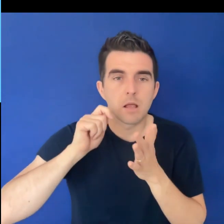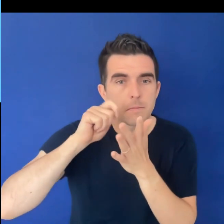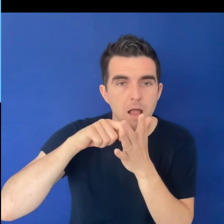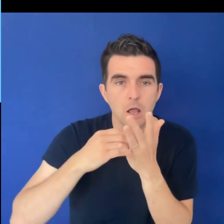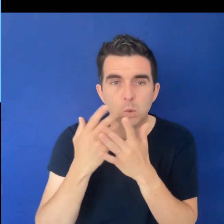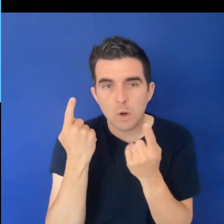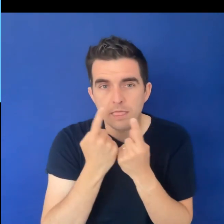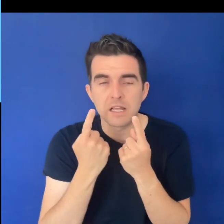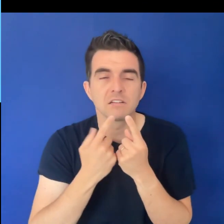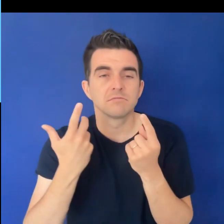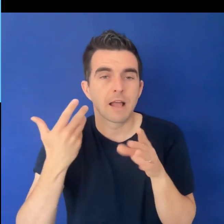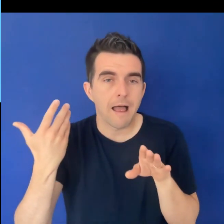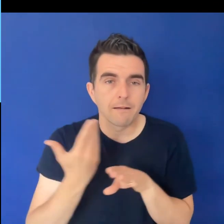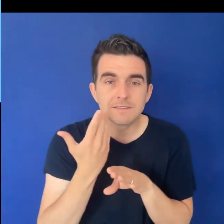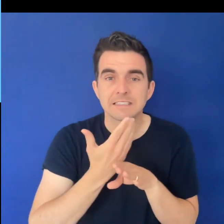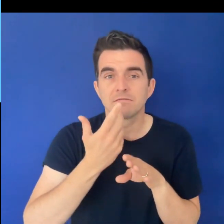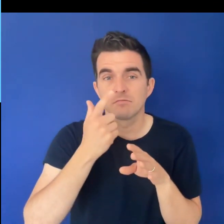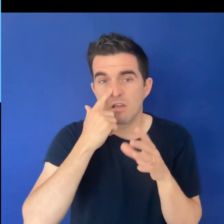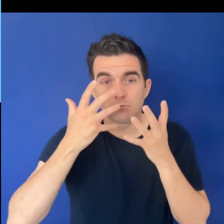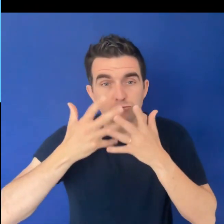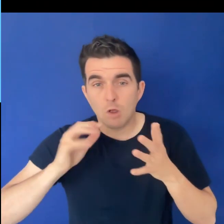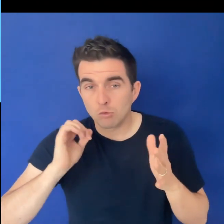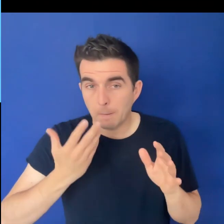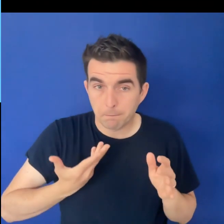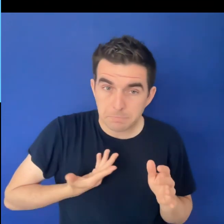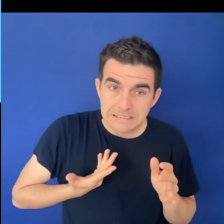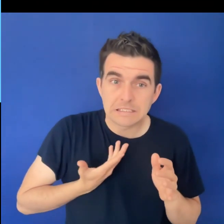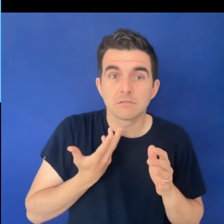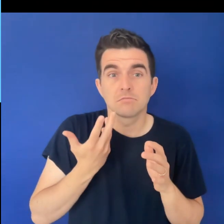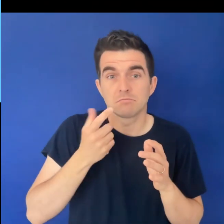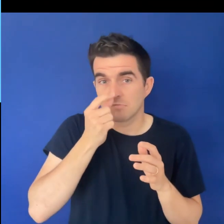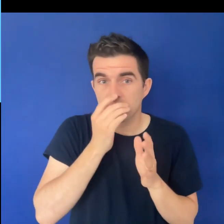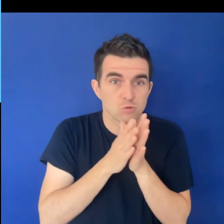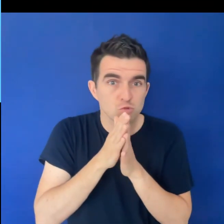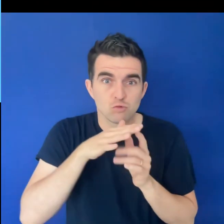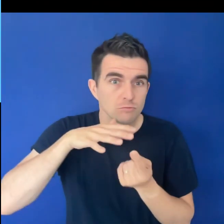activities, and even expand your business to exciting new districts across town.